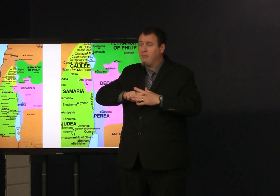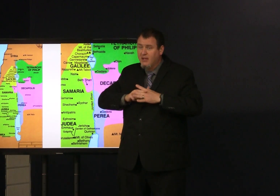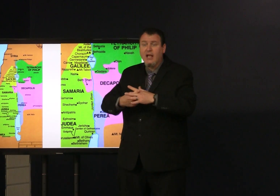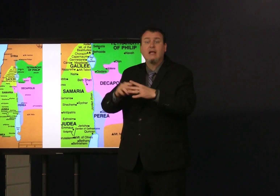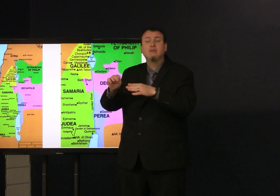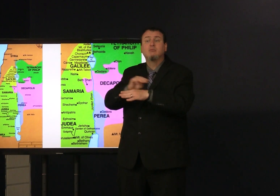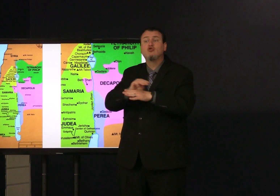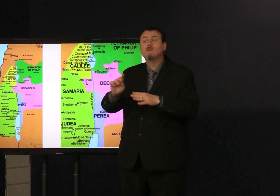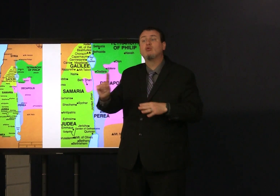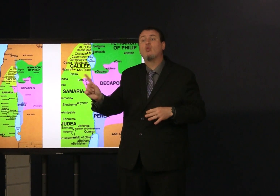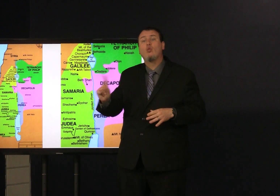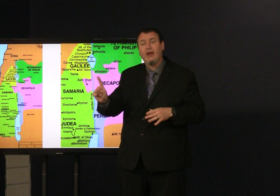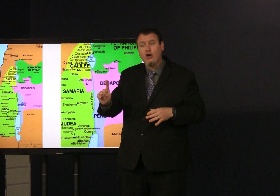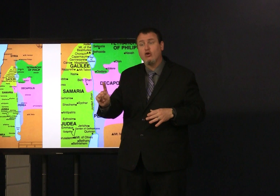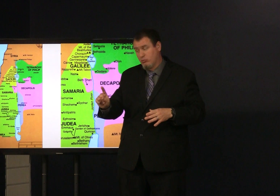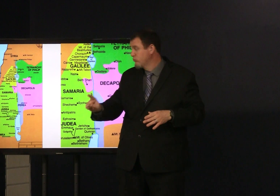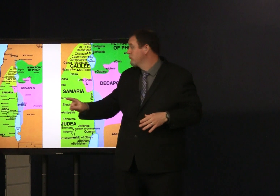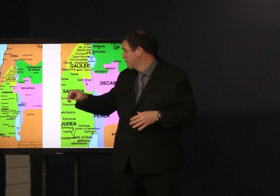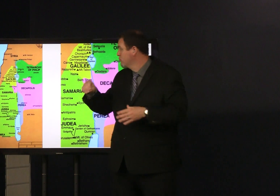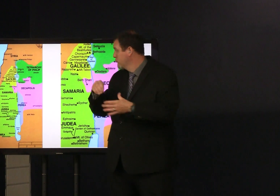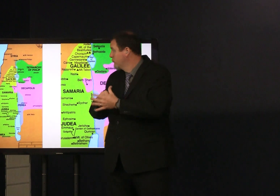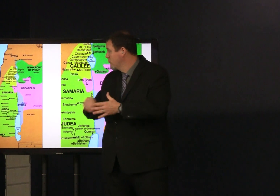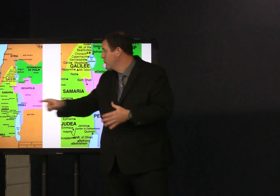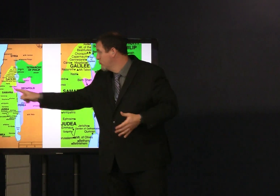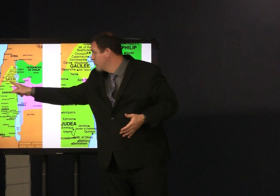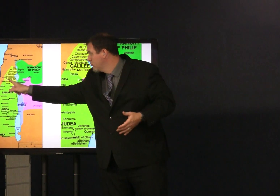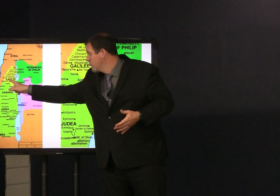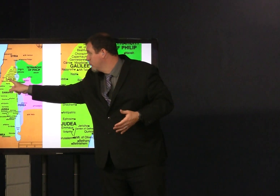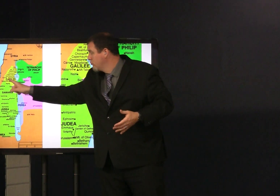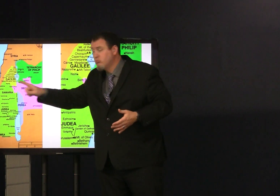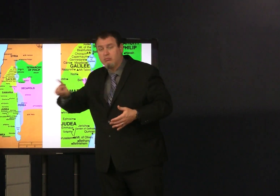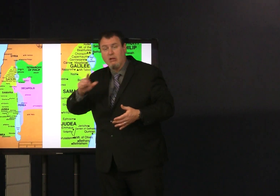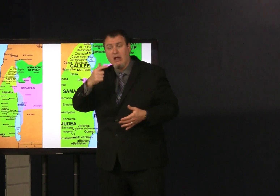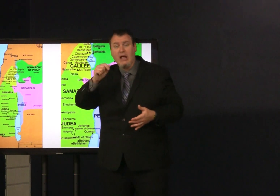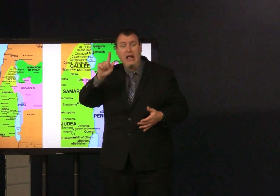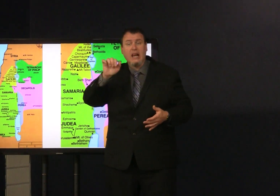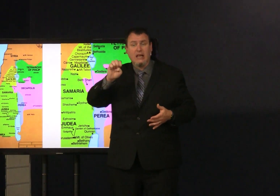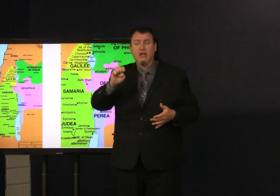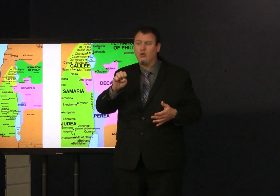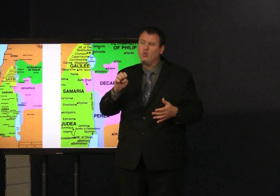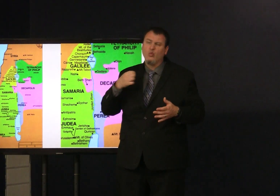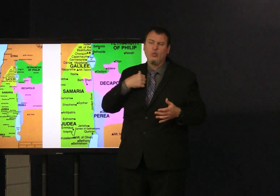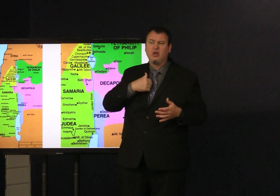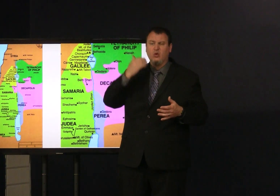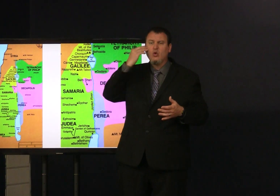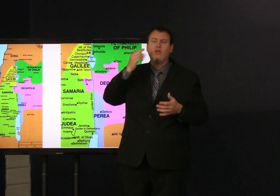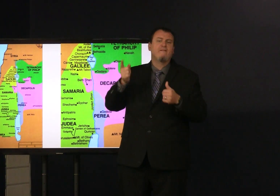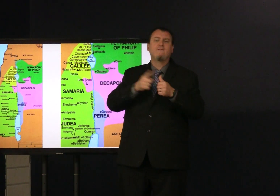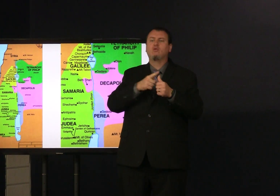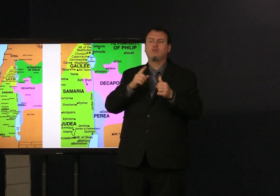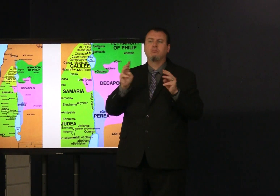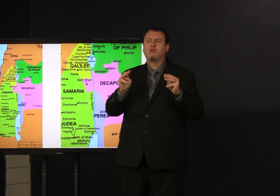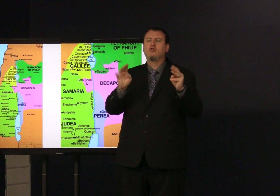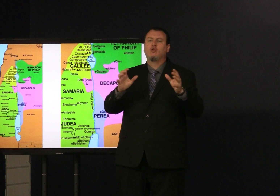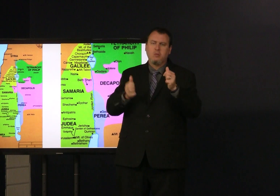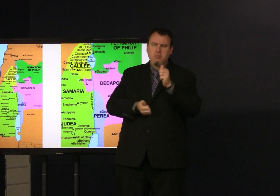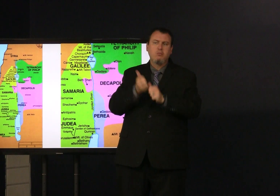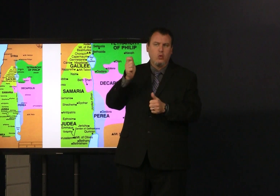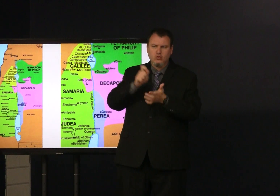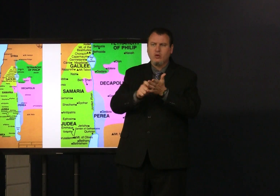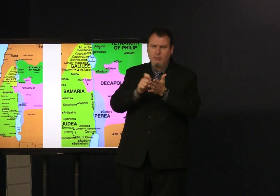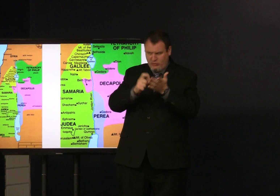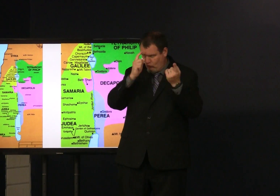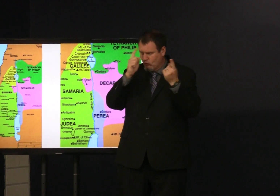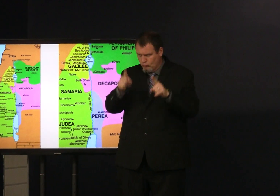ministry so where did he begin his ministry it was in Galilee of course and we know the first miracle